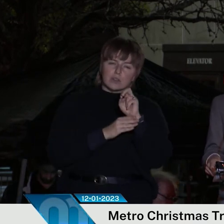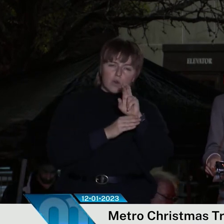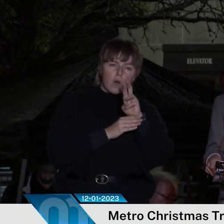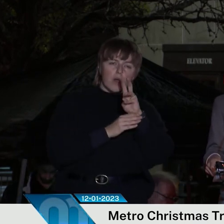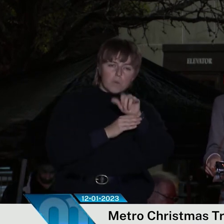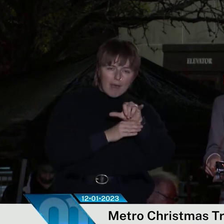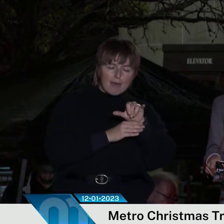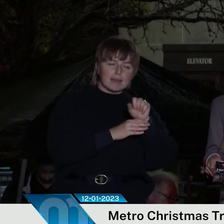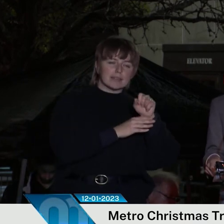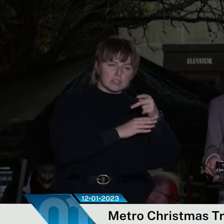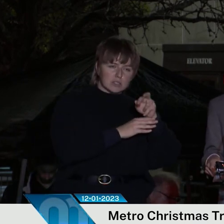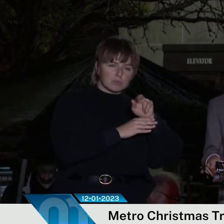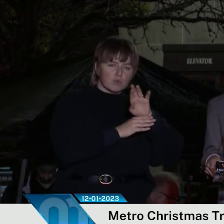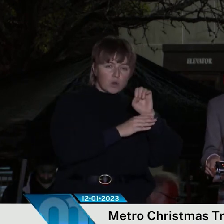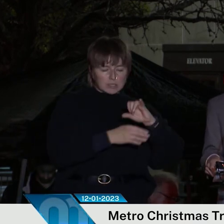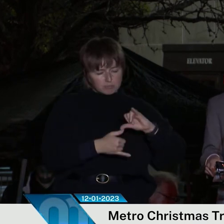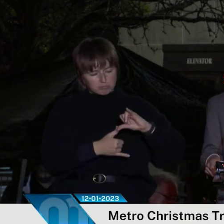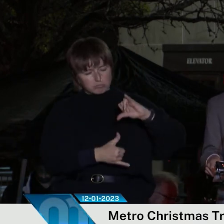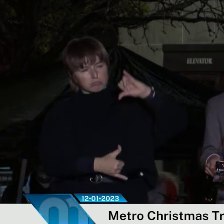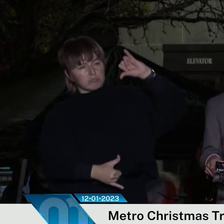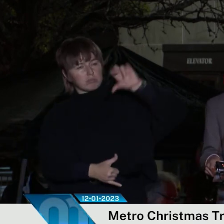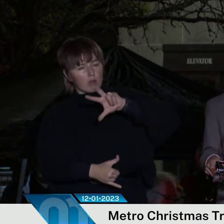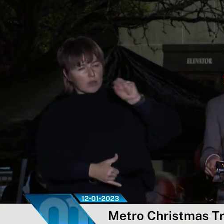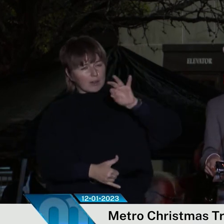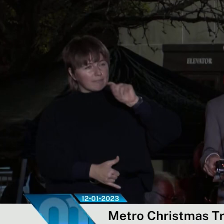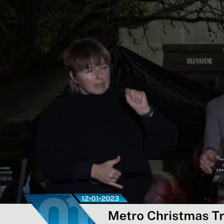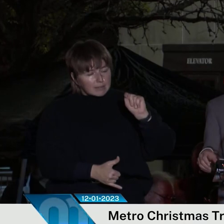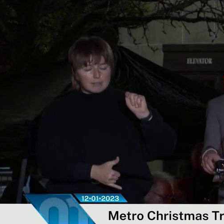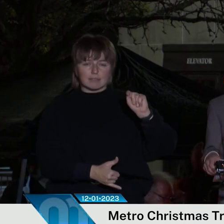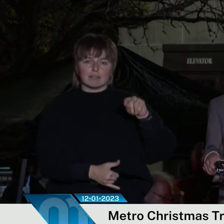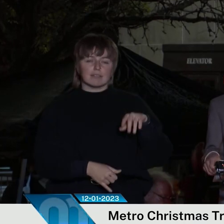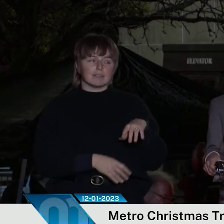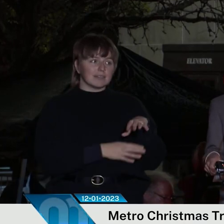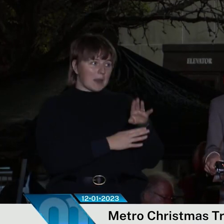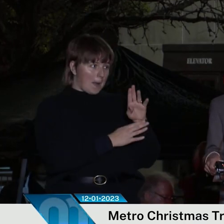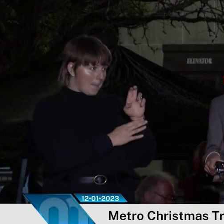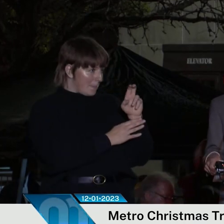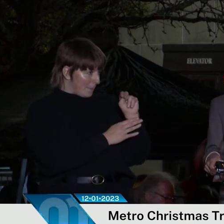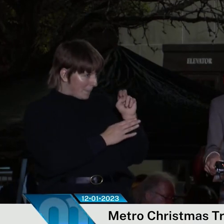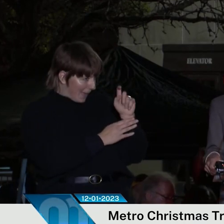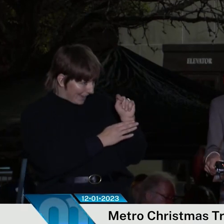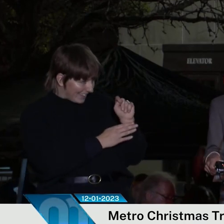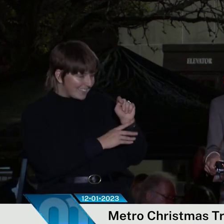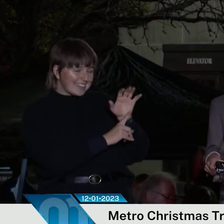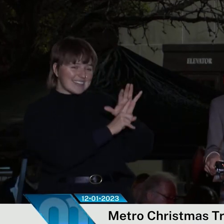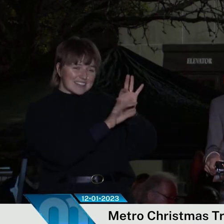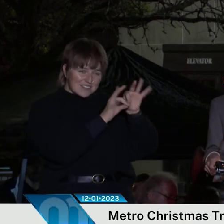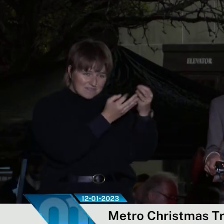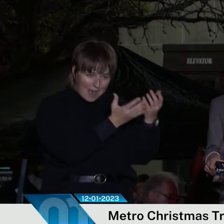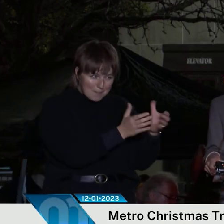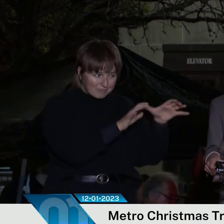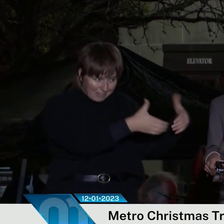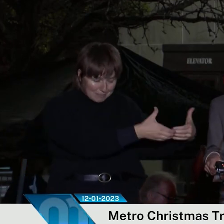TONIGHT THAT WE WILL BE LIGHTING IS A NORWAY SPRUCE APPROXIMATELY